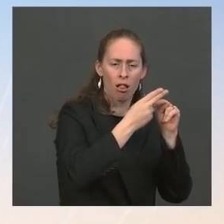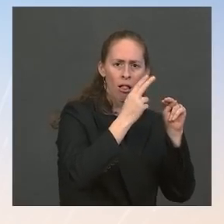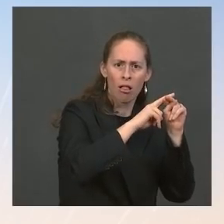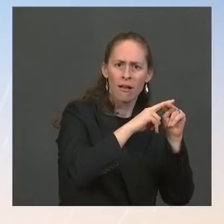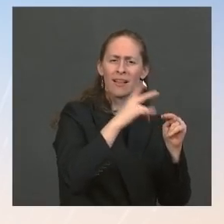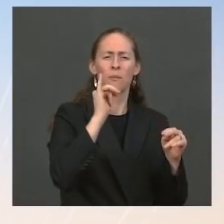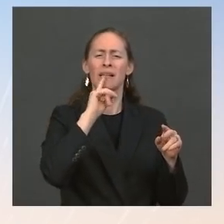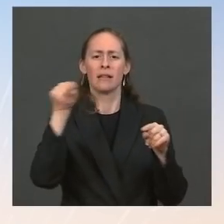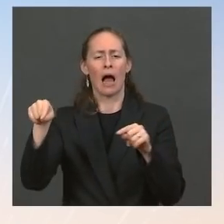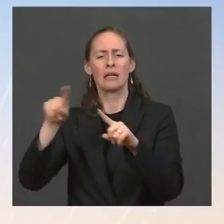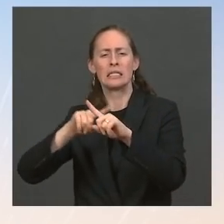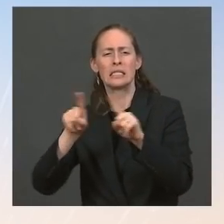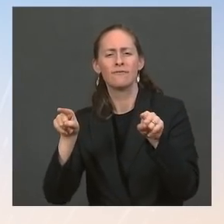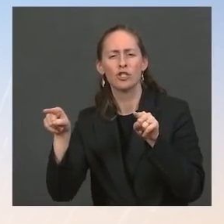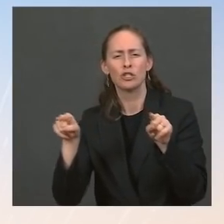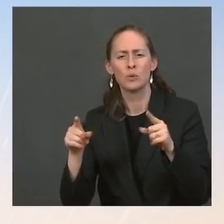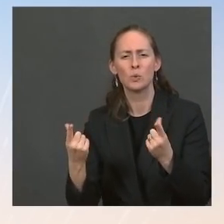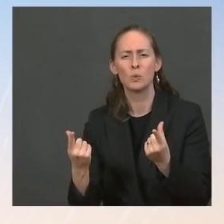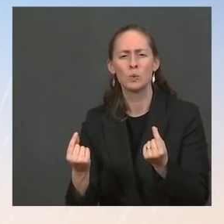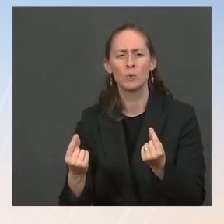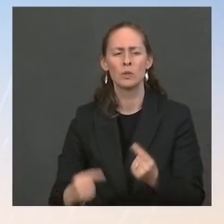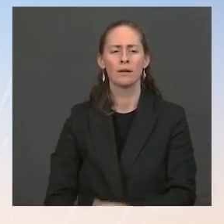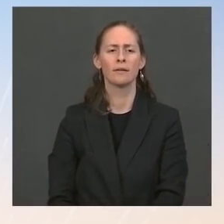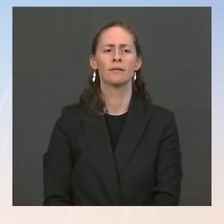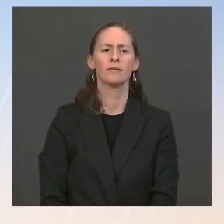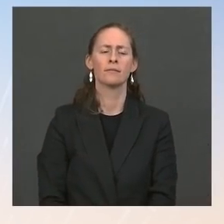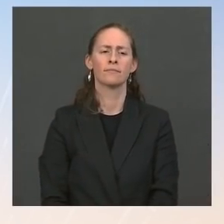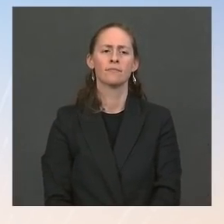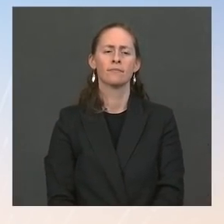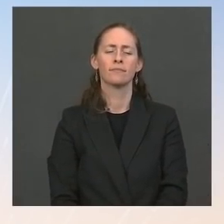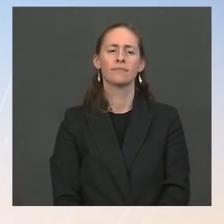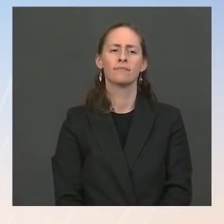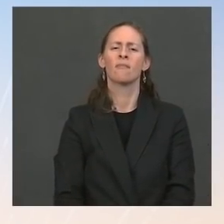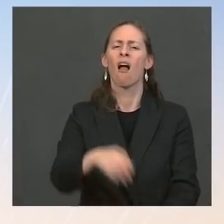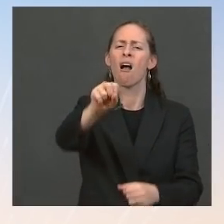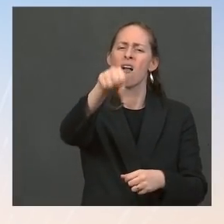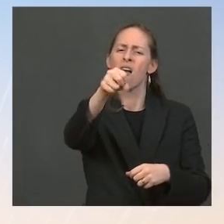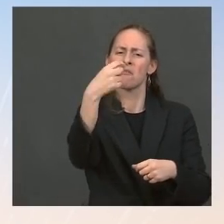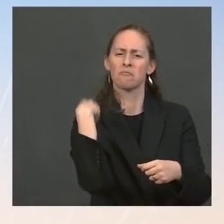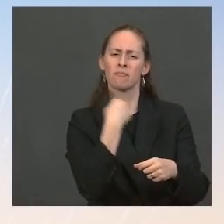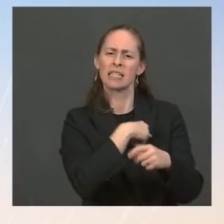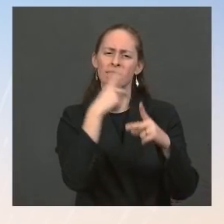Ms. Psaki: Well, it is part of the China strategy, but it is also something that -- you know,